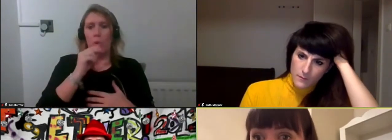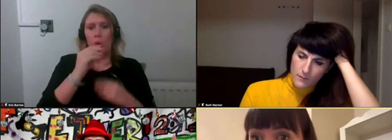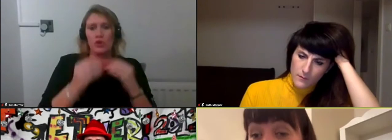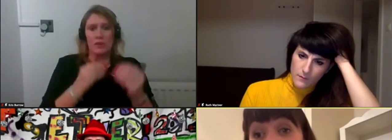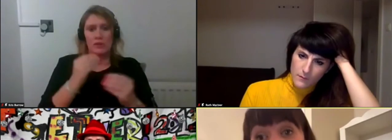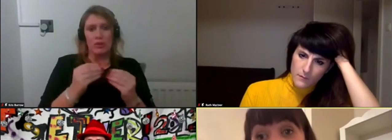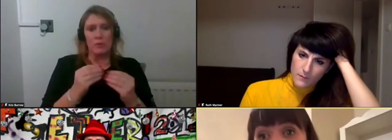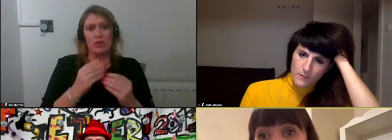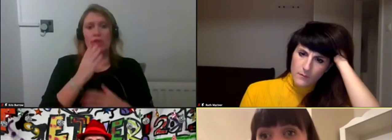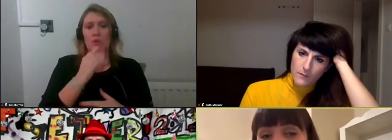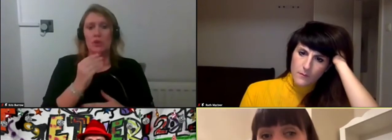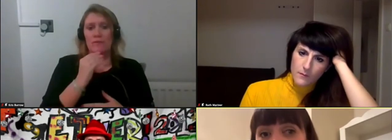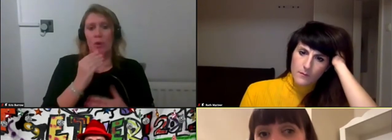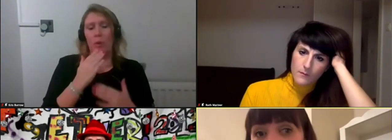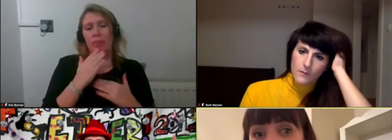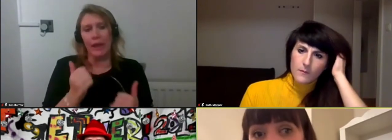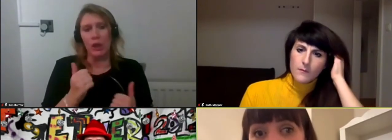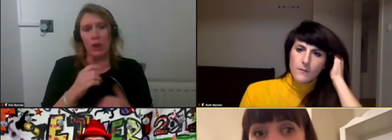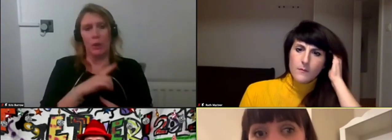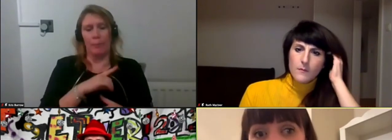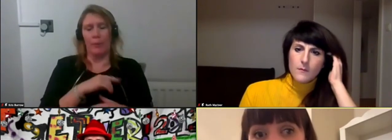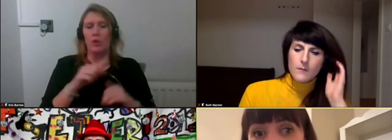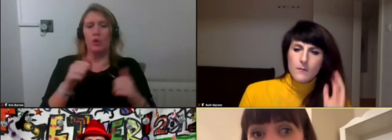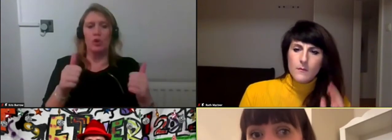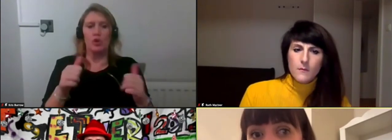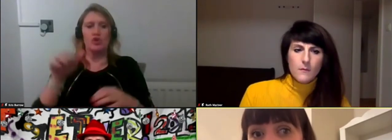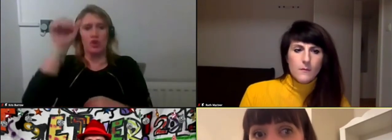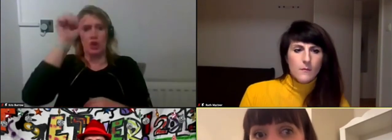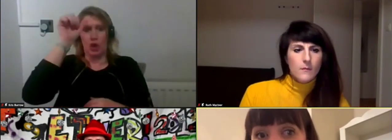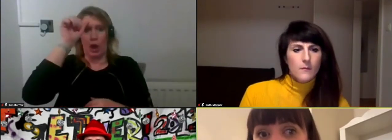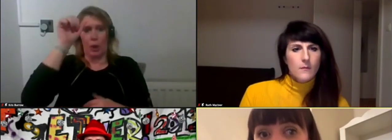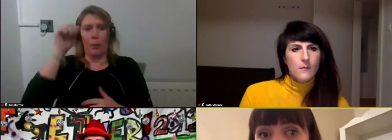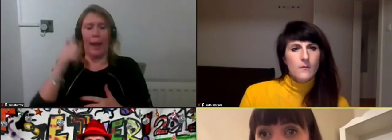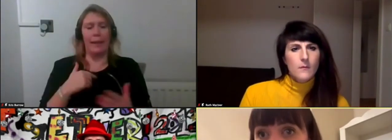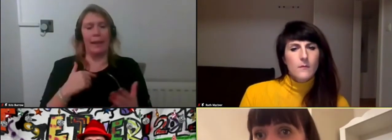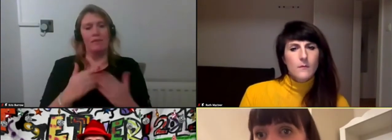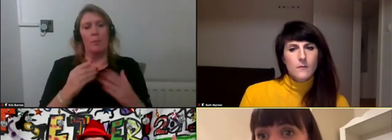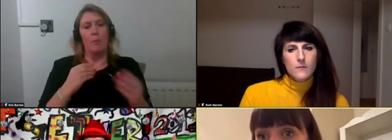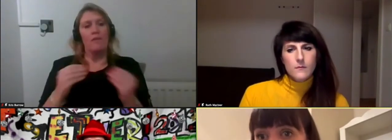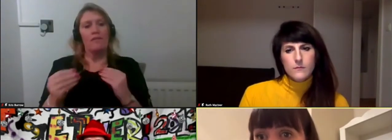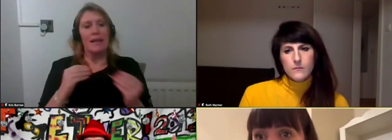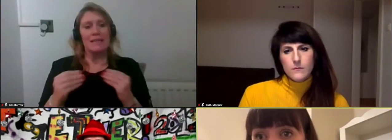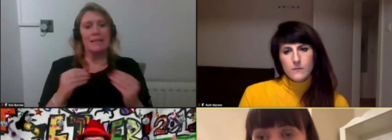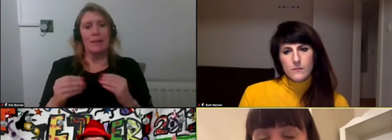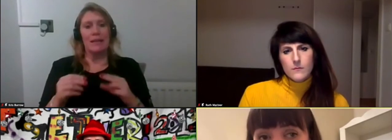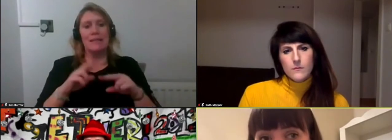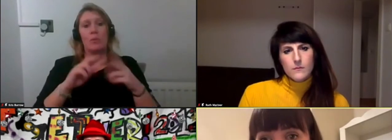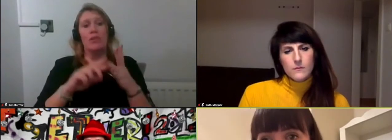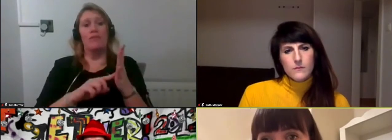that's good to know, it gives us a wee bit more flexibility as well, with the Foley and the Audio Description.